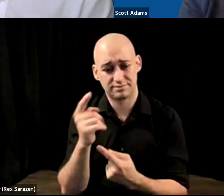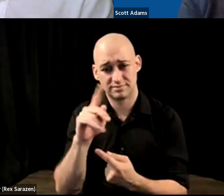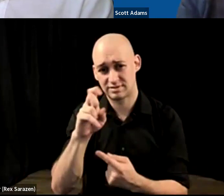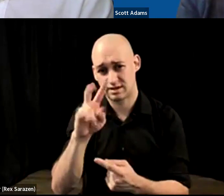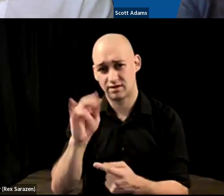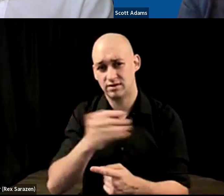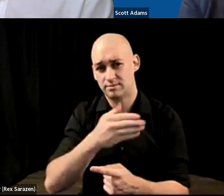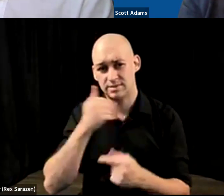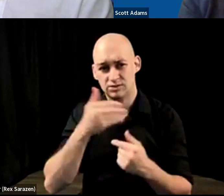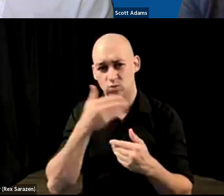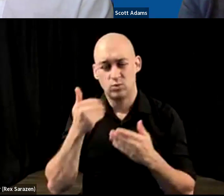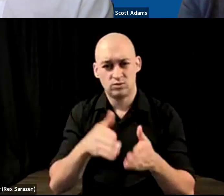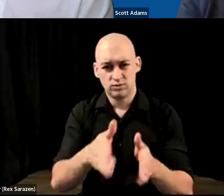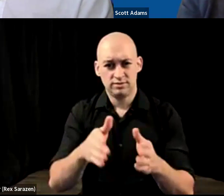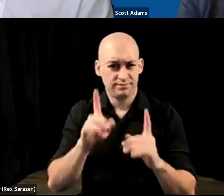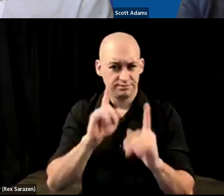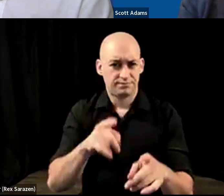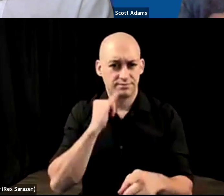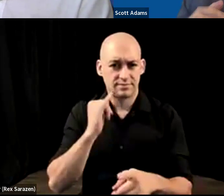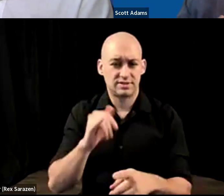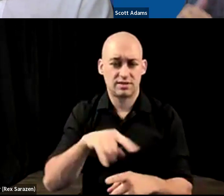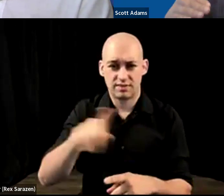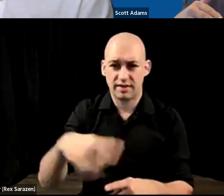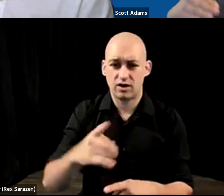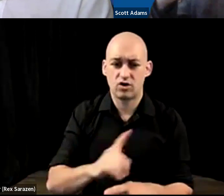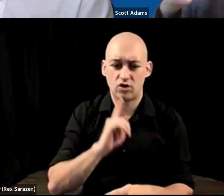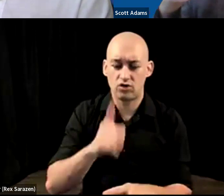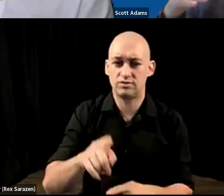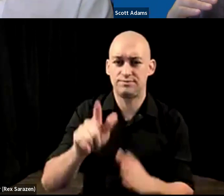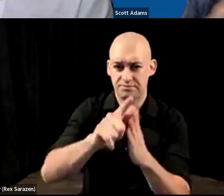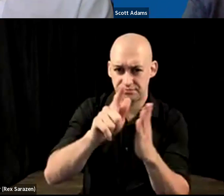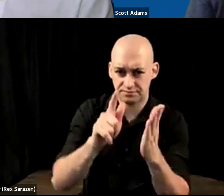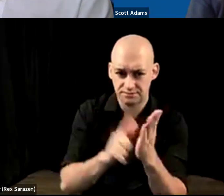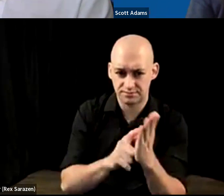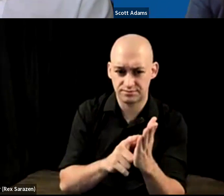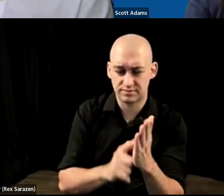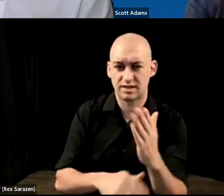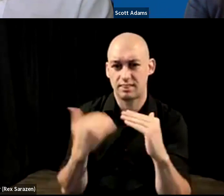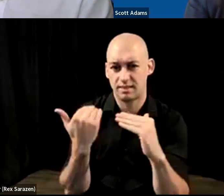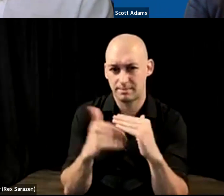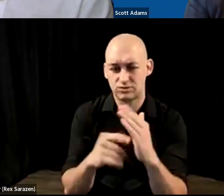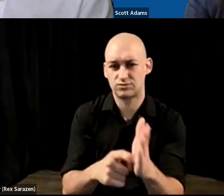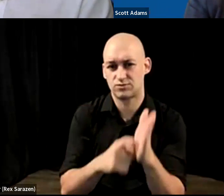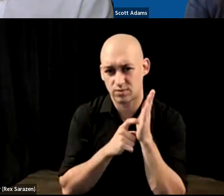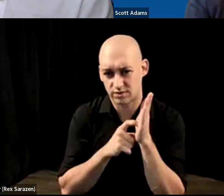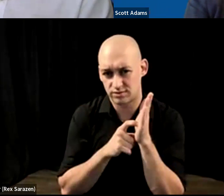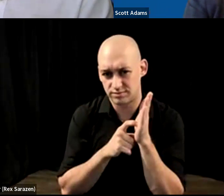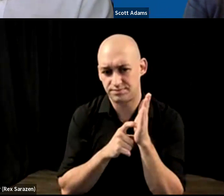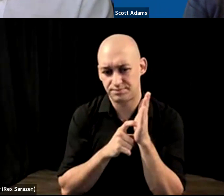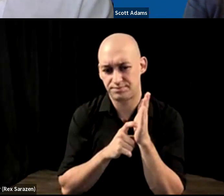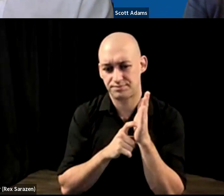answer it is that there are statutory to limits that are required in the note that are included